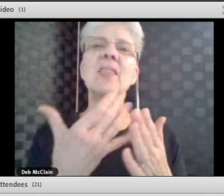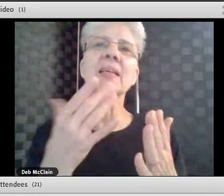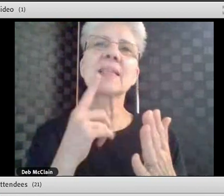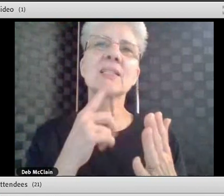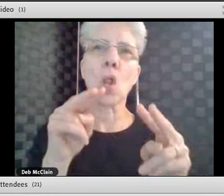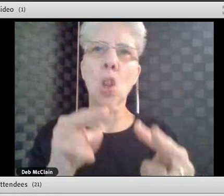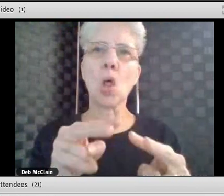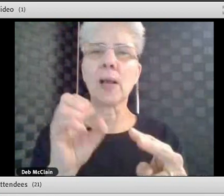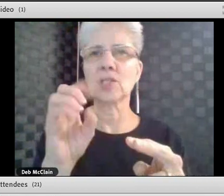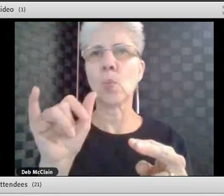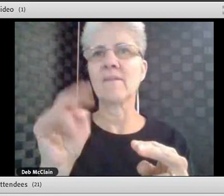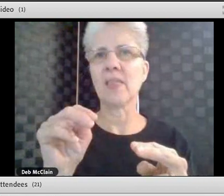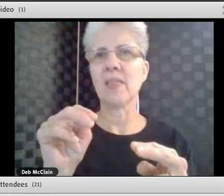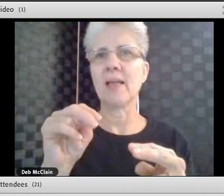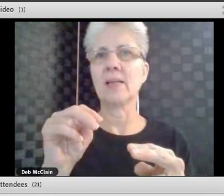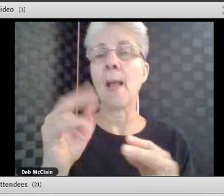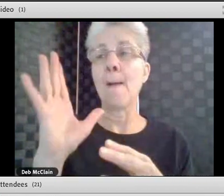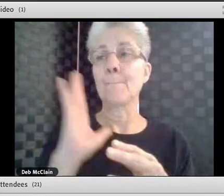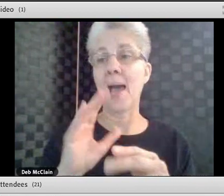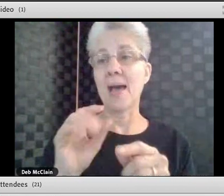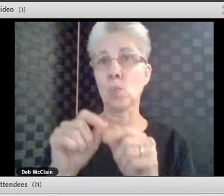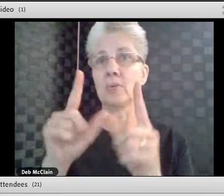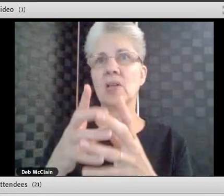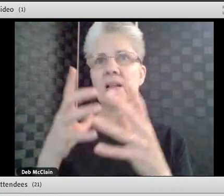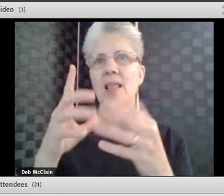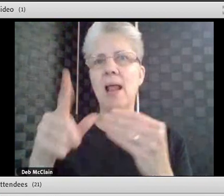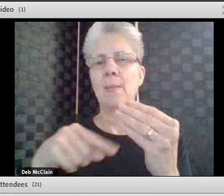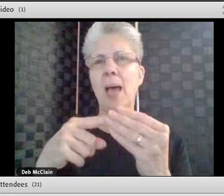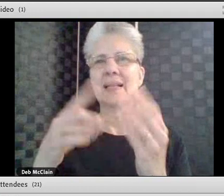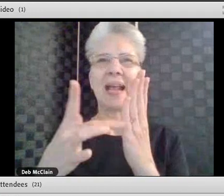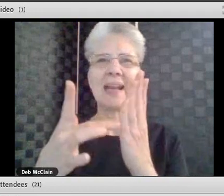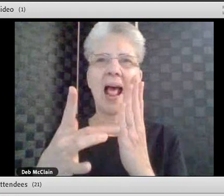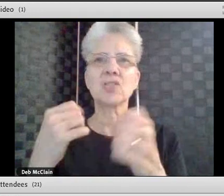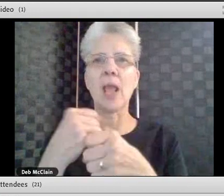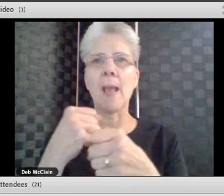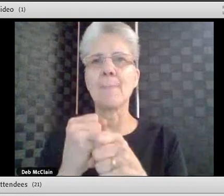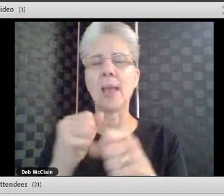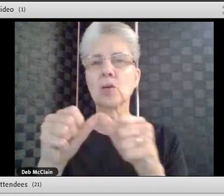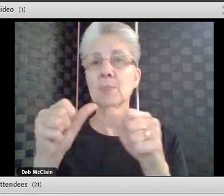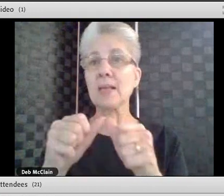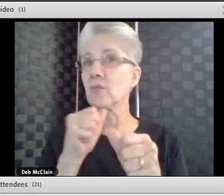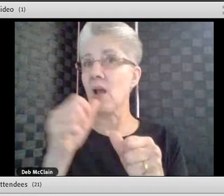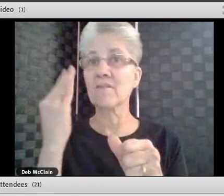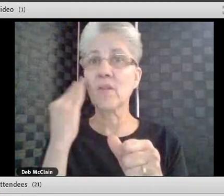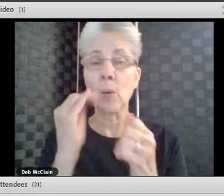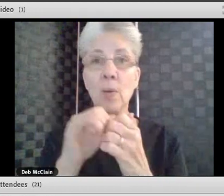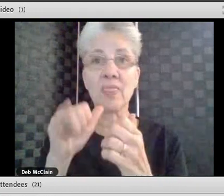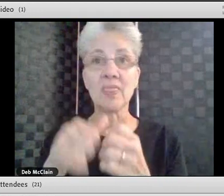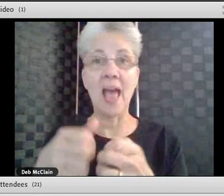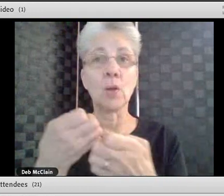that's one of the best things is to look at the SWFLN past webinars. There's a ton on technology and markerspaces,